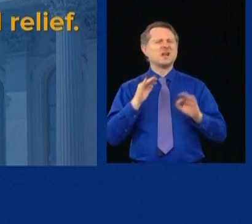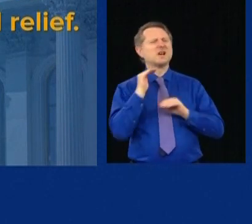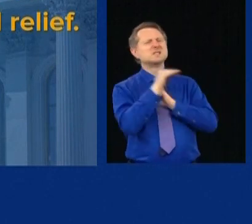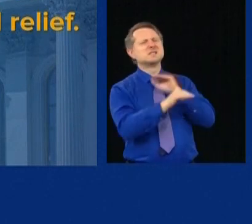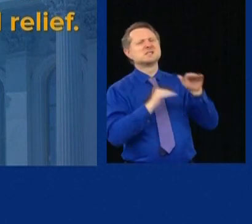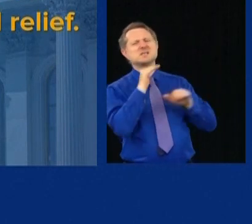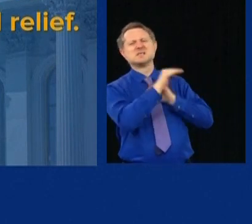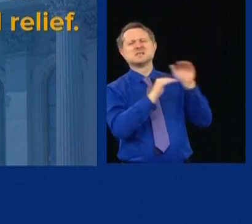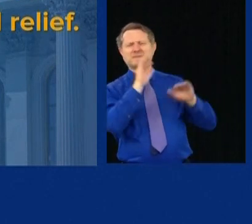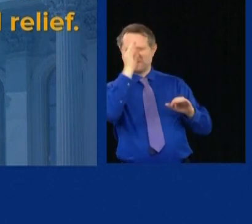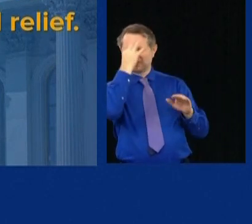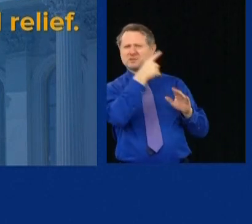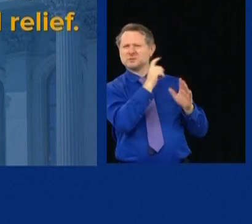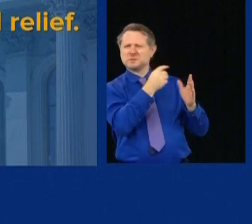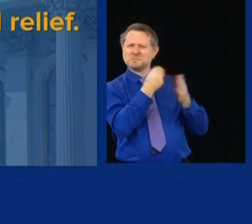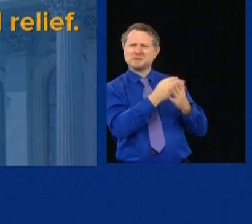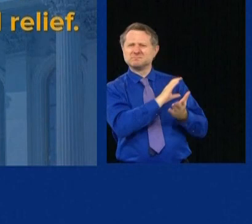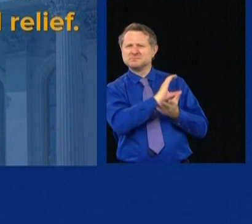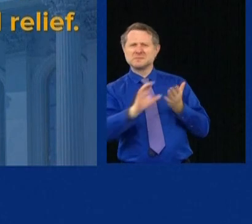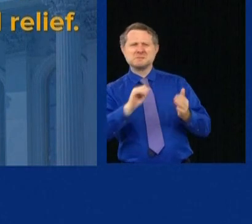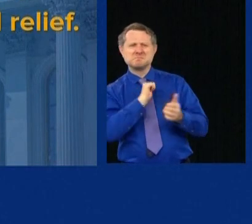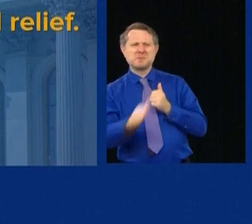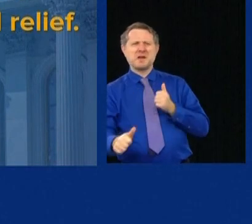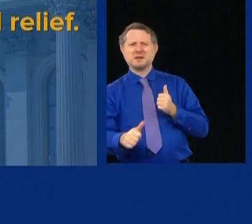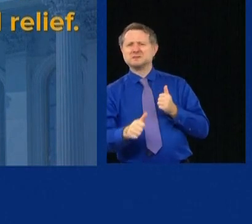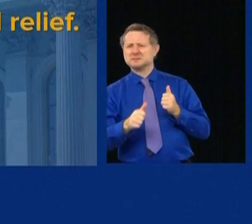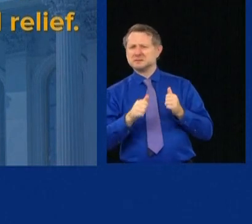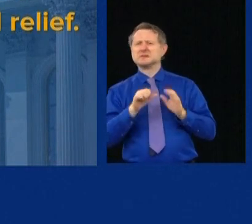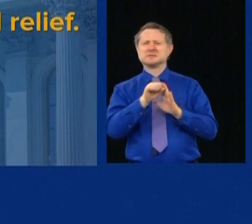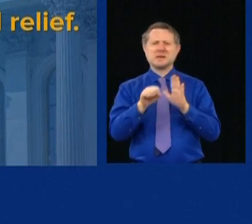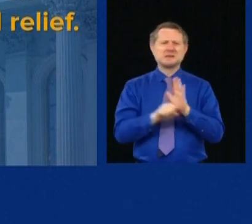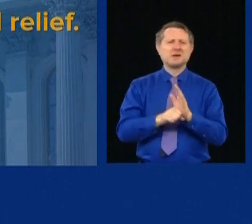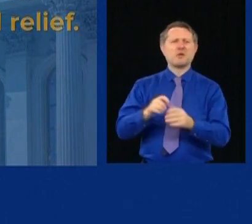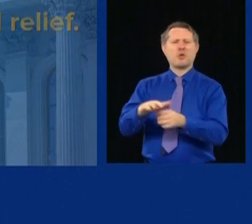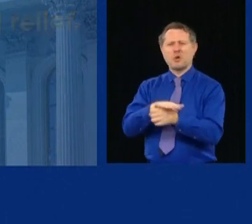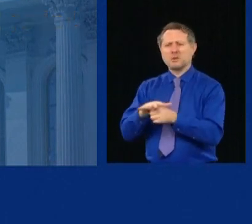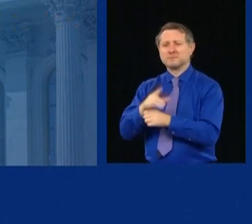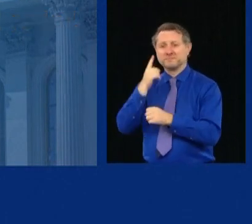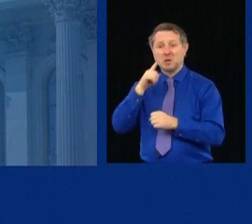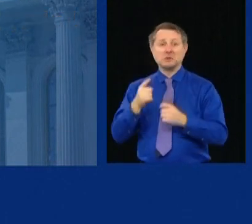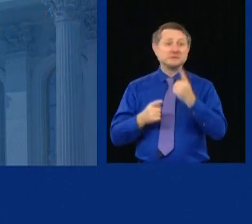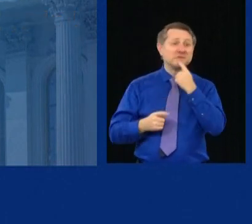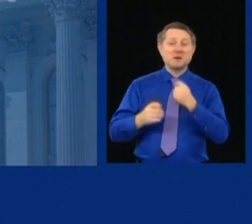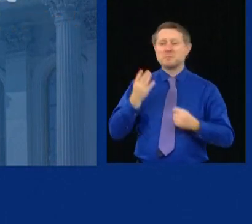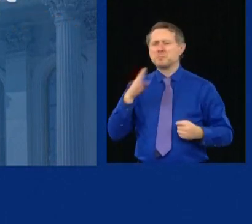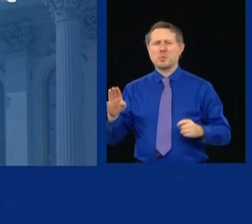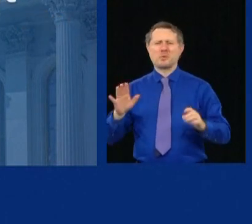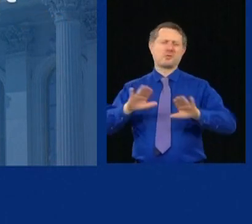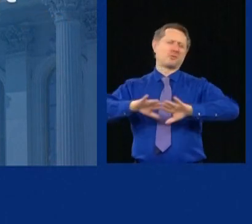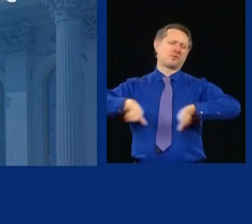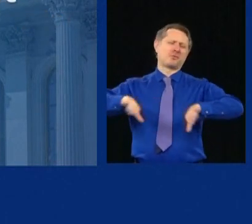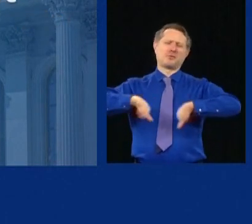IN A BIPARTISAN WAY IS URGING WASHINGTON TO PASS THE RELIEF